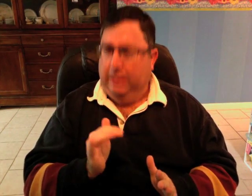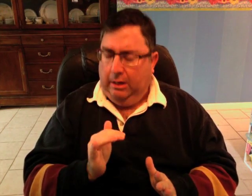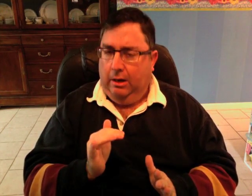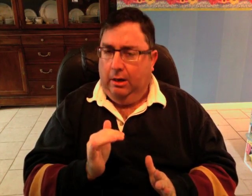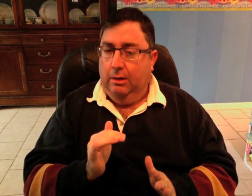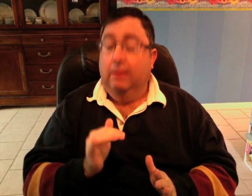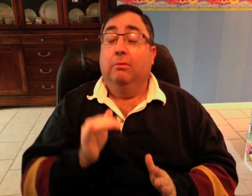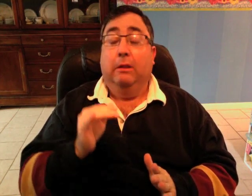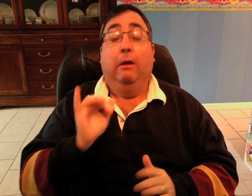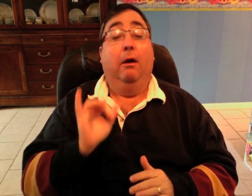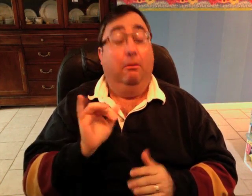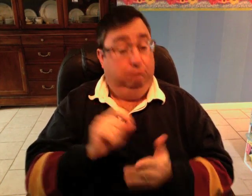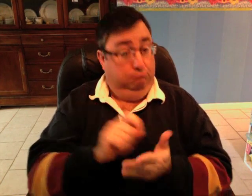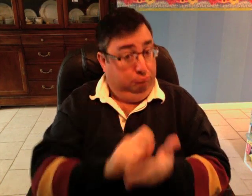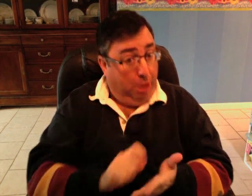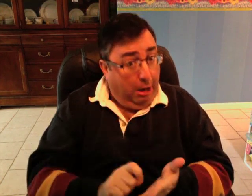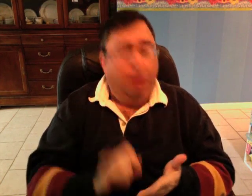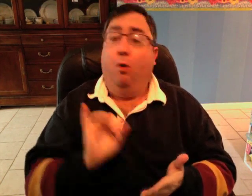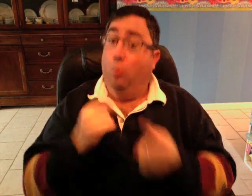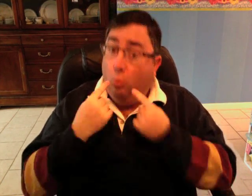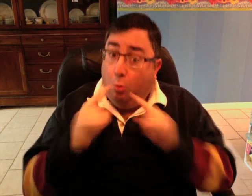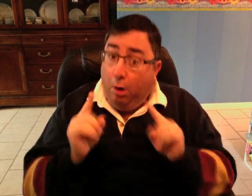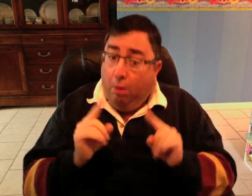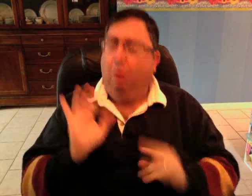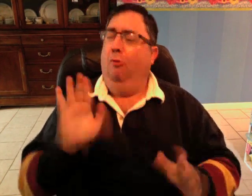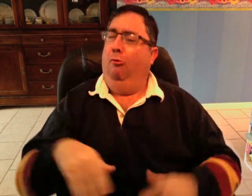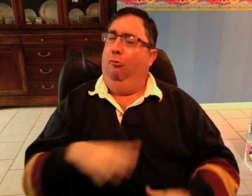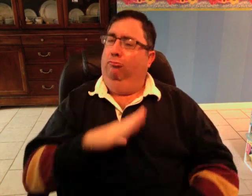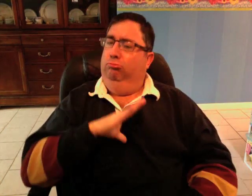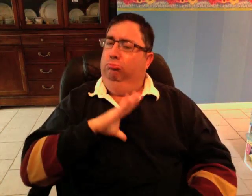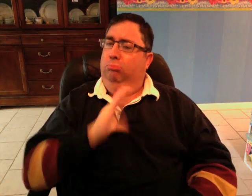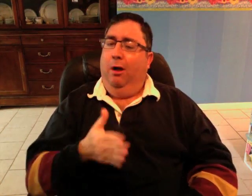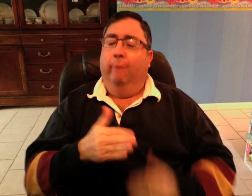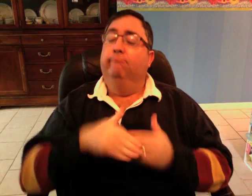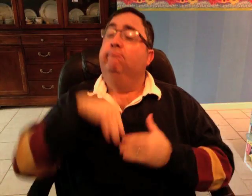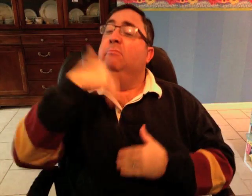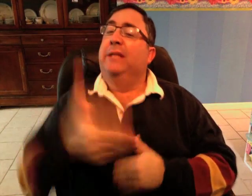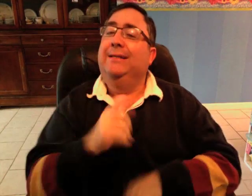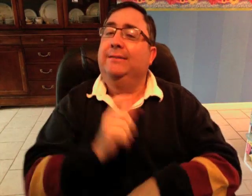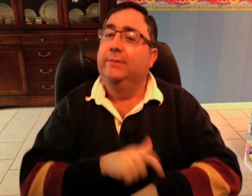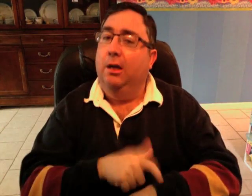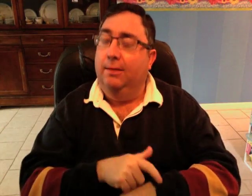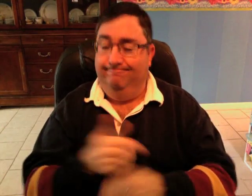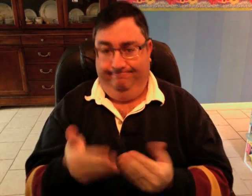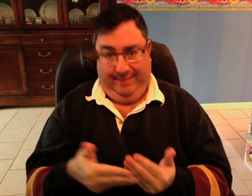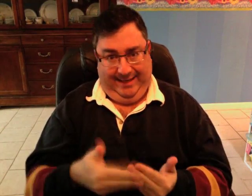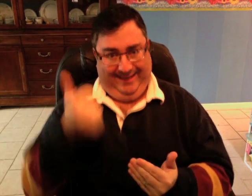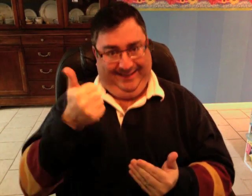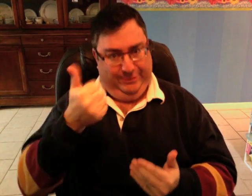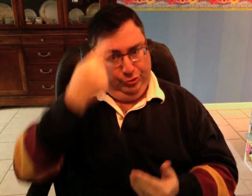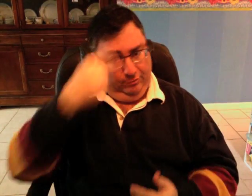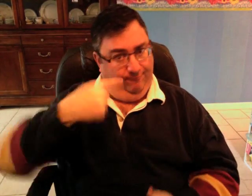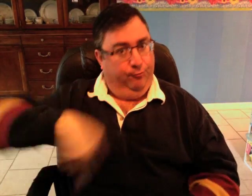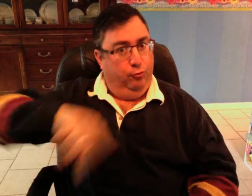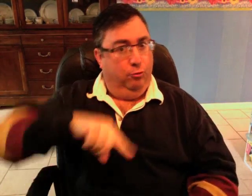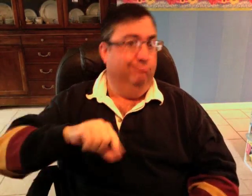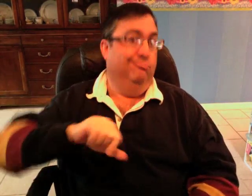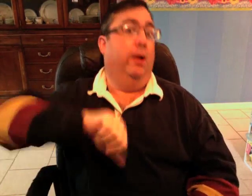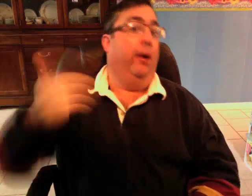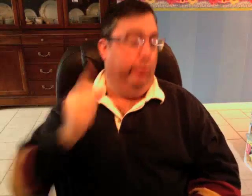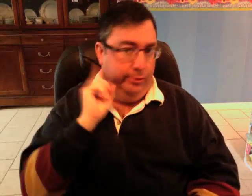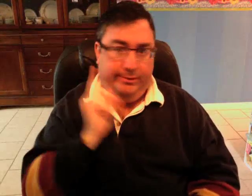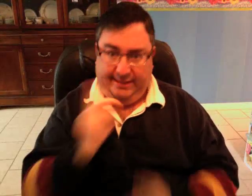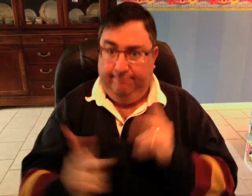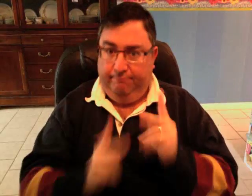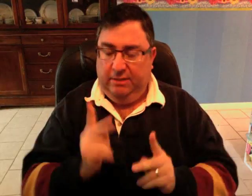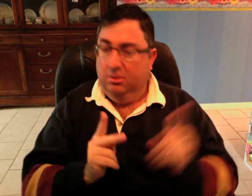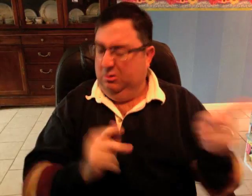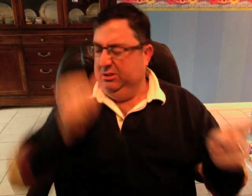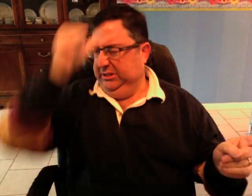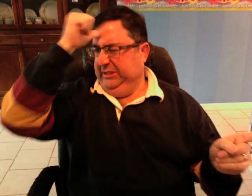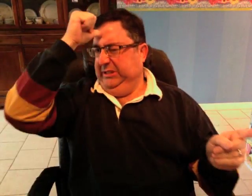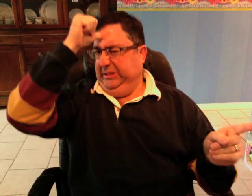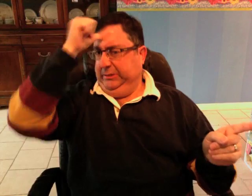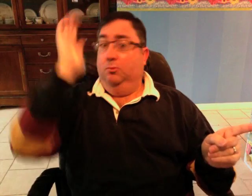When they suggest we write, and it is simplified communication between us, they will remember this the next time they meet a Deaf person.